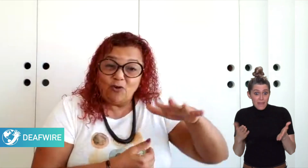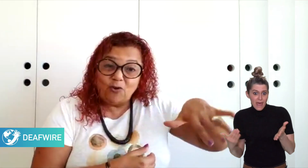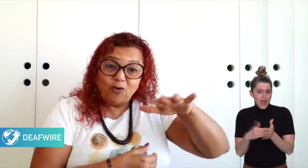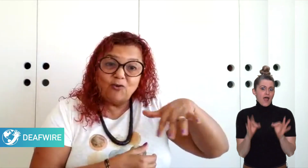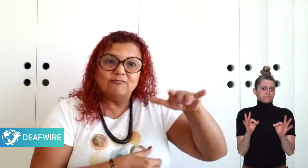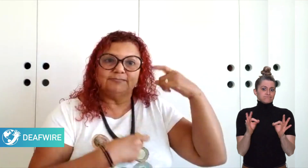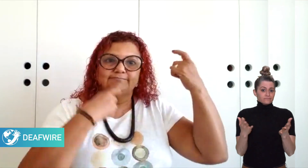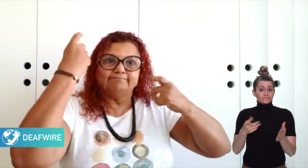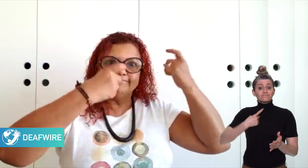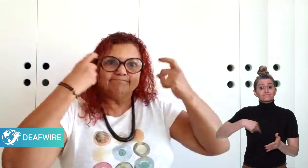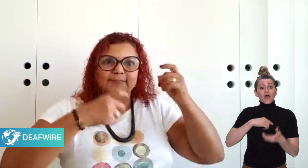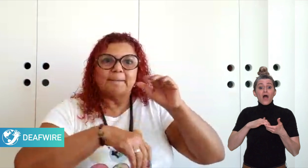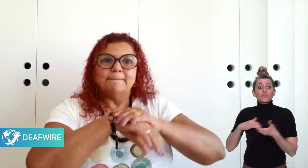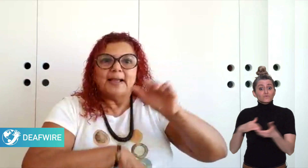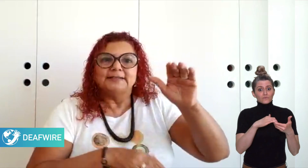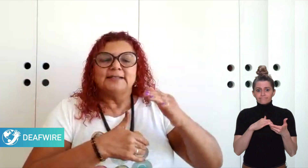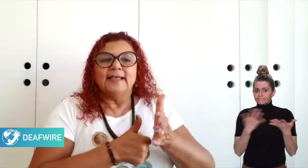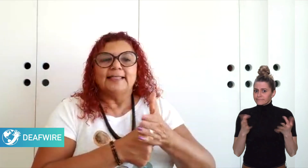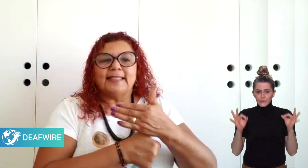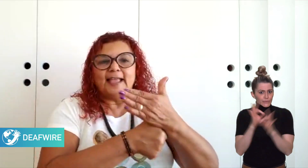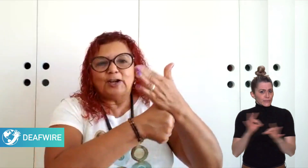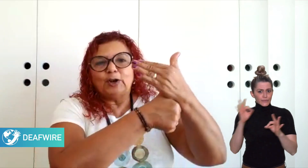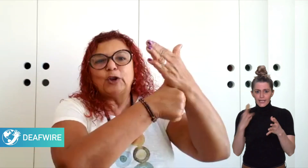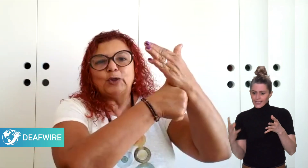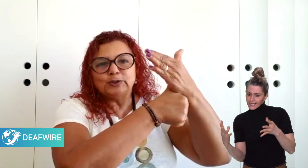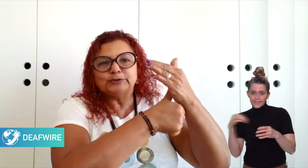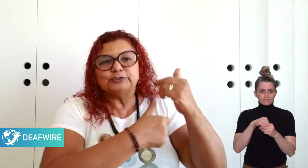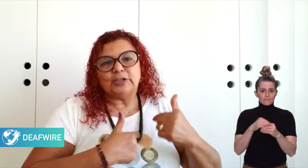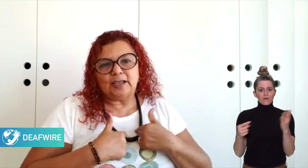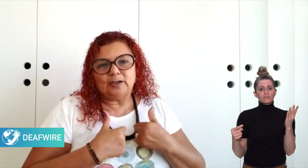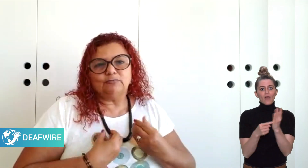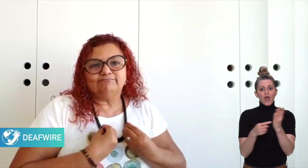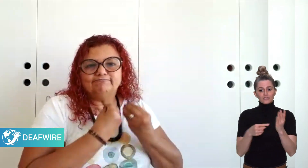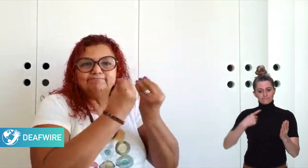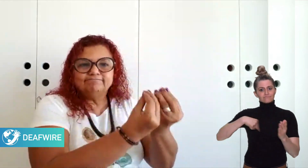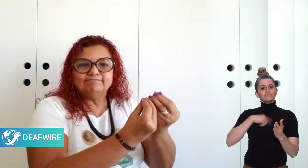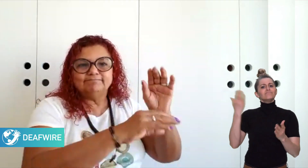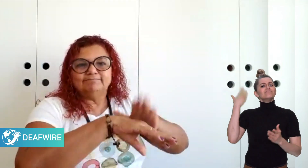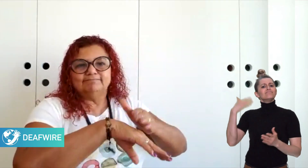Deaf youth to come up with ideas for new events for when